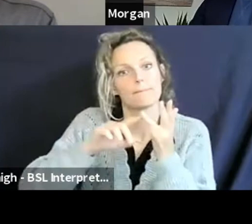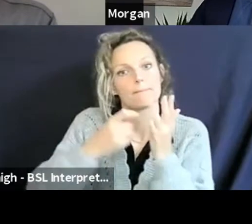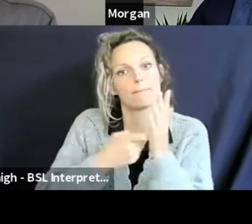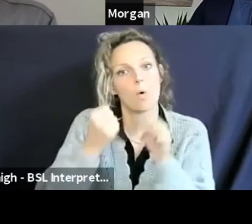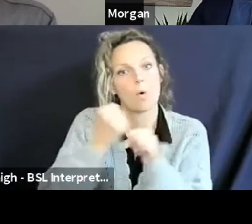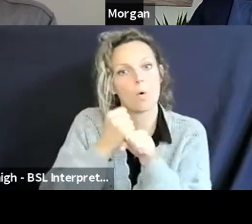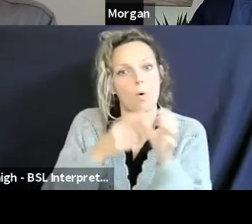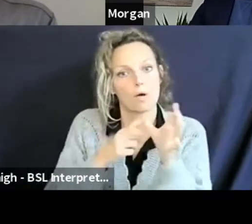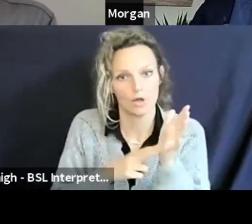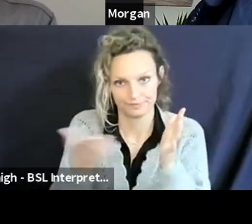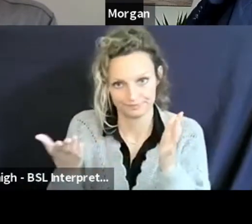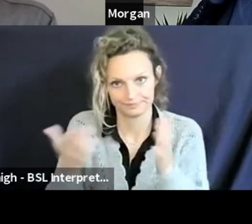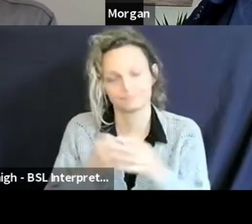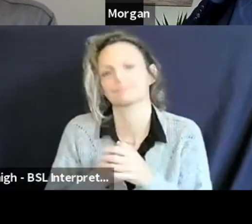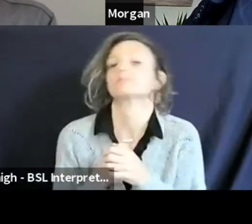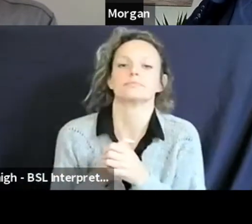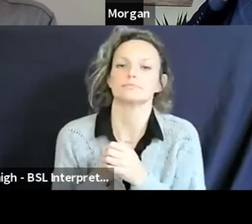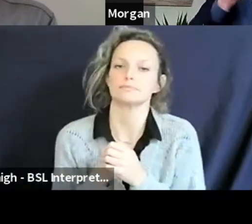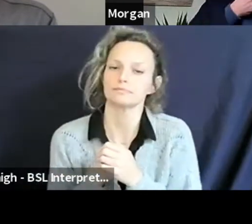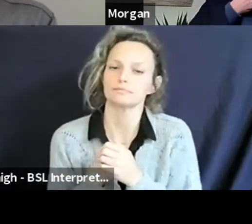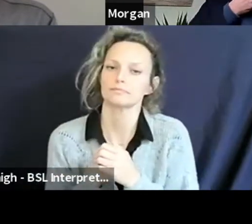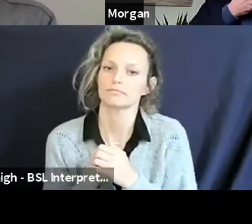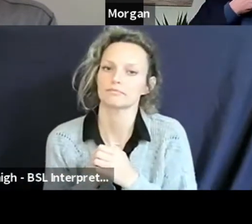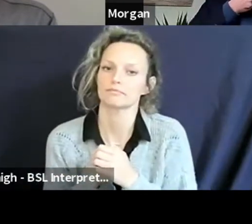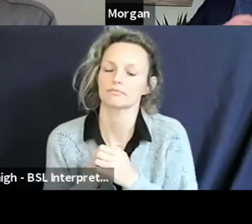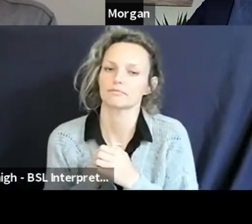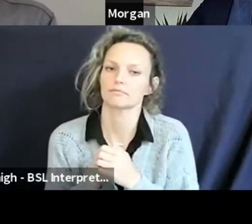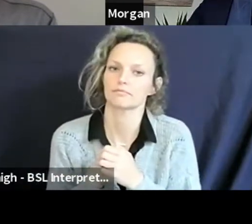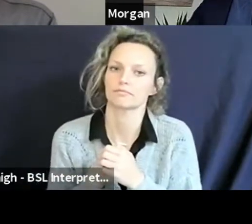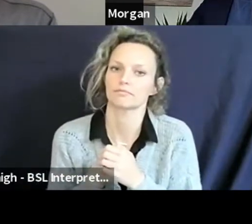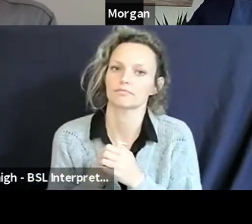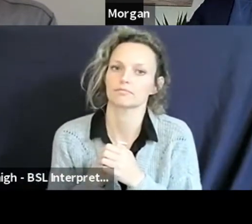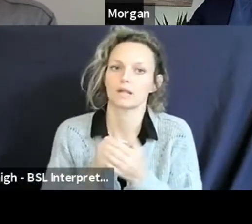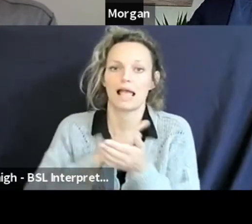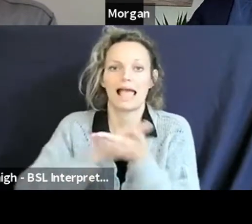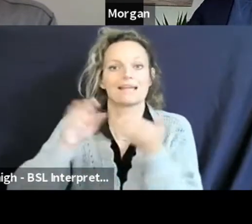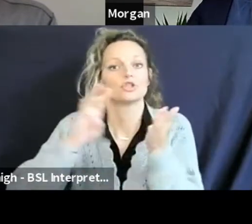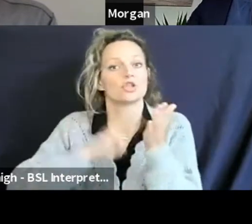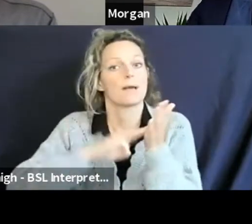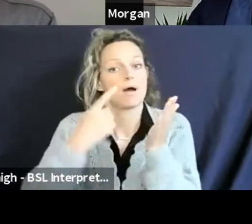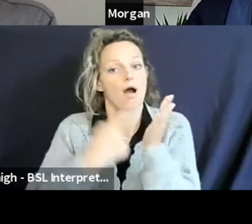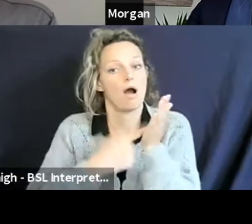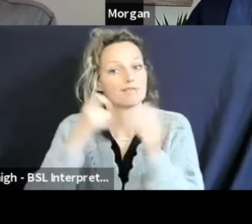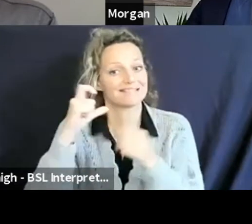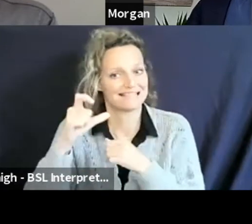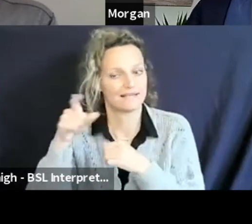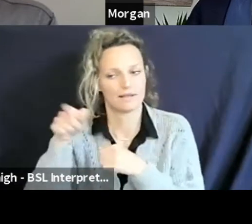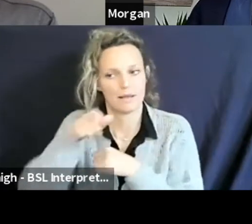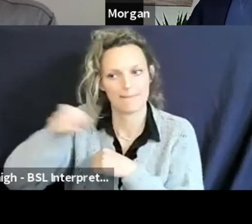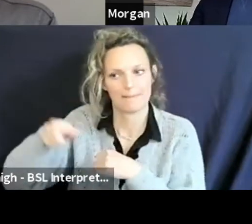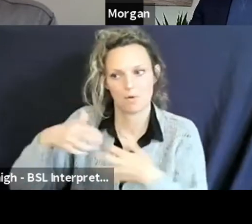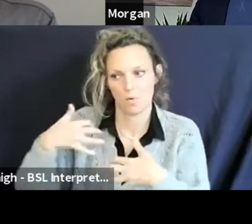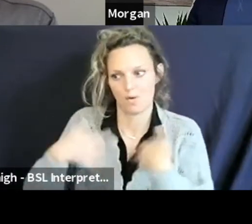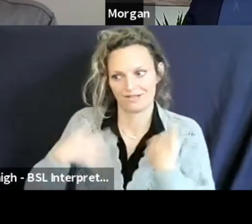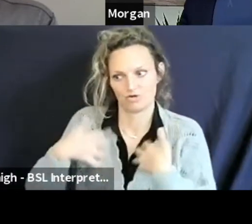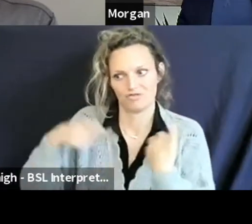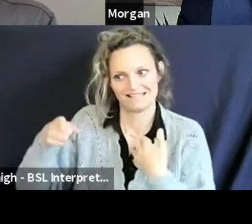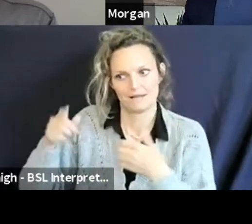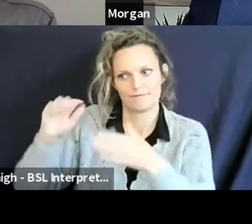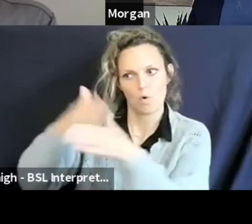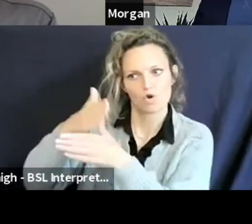I would like to switch across now to Morgan.